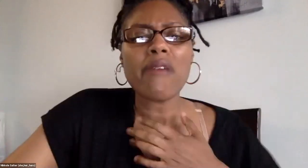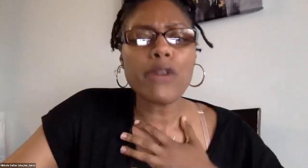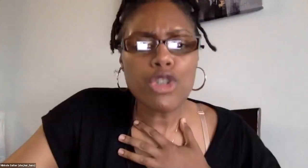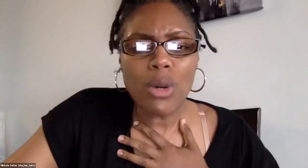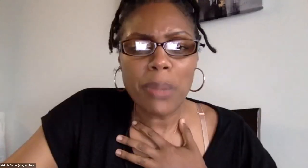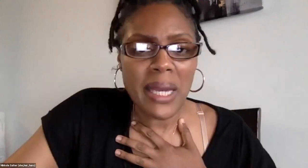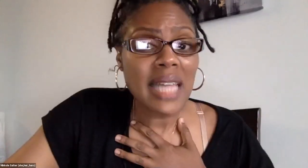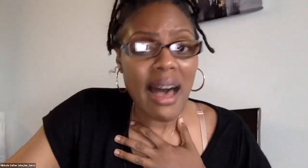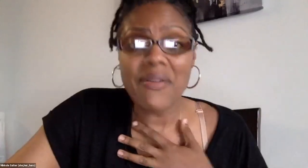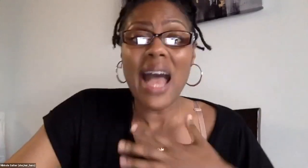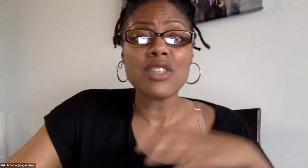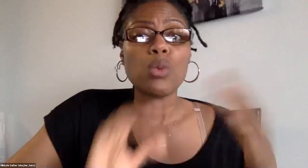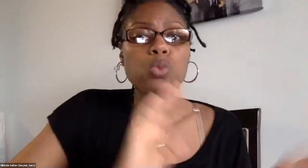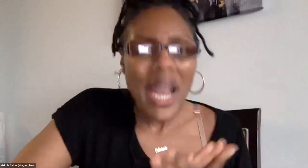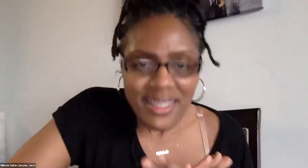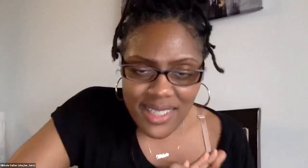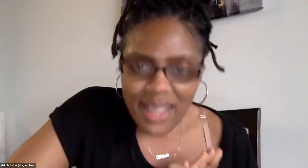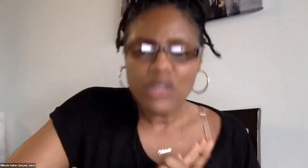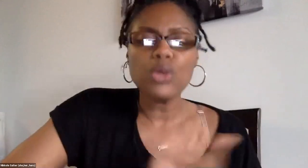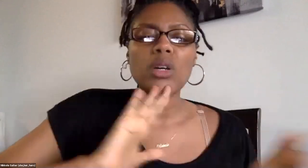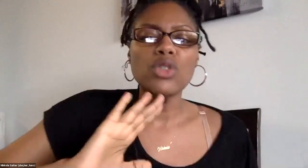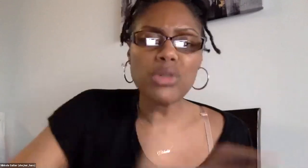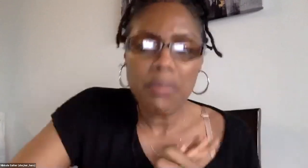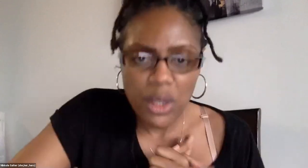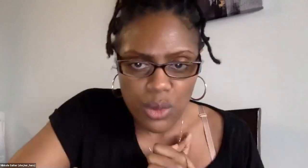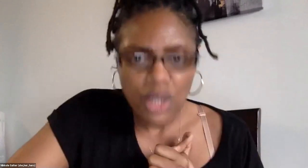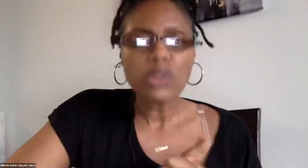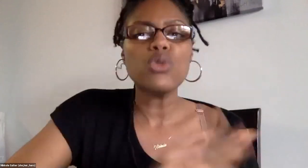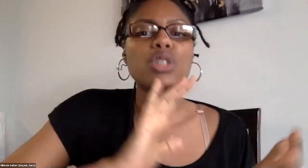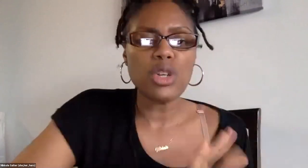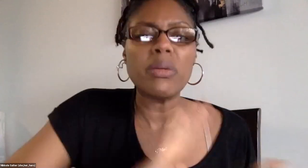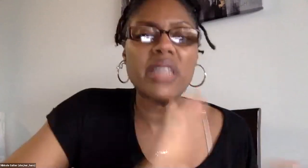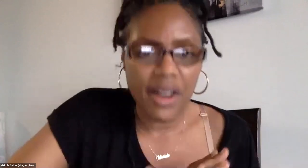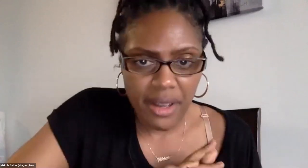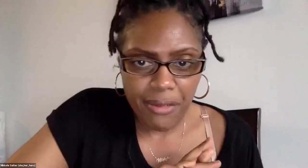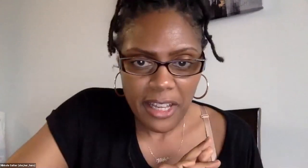by virtue of being alive has the right to contribute to the human narrative,